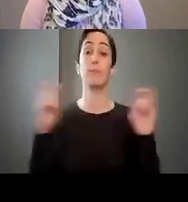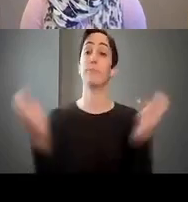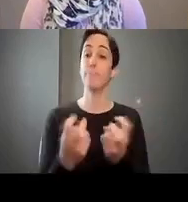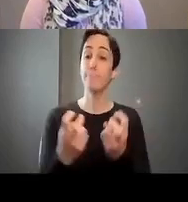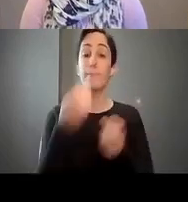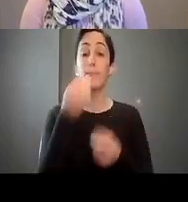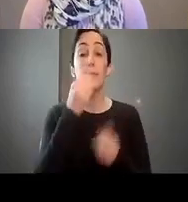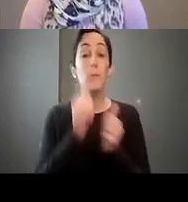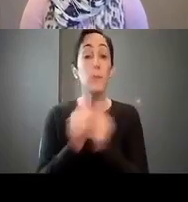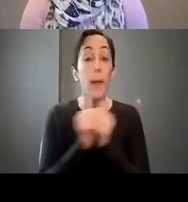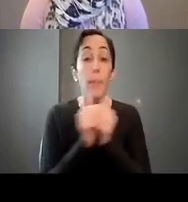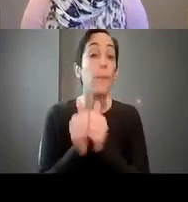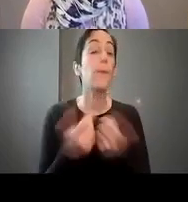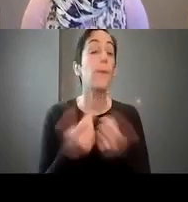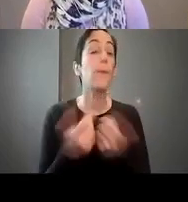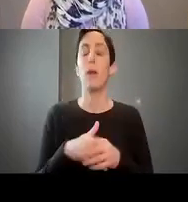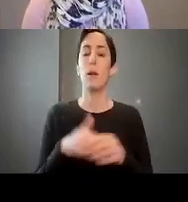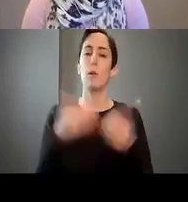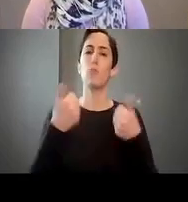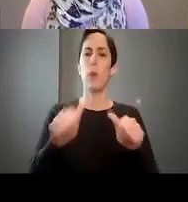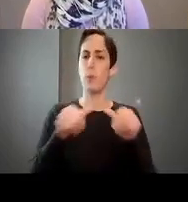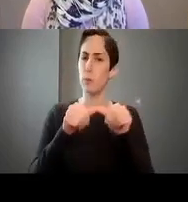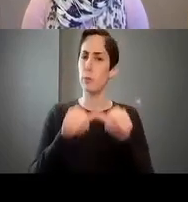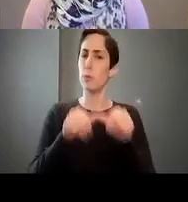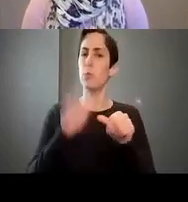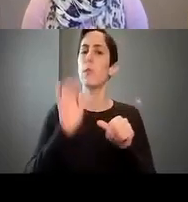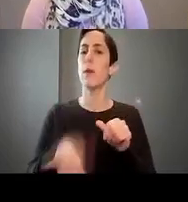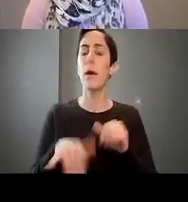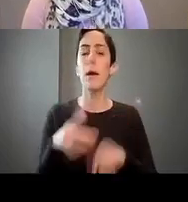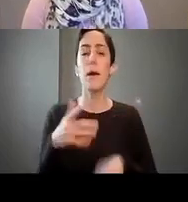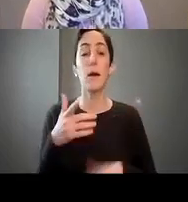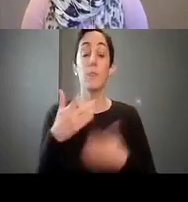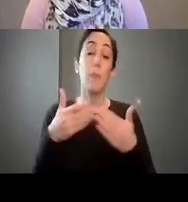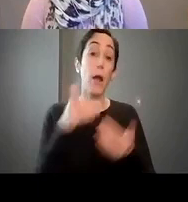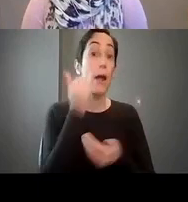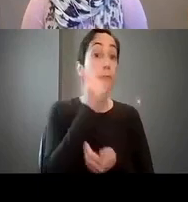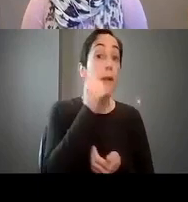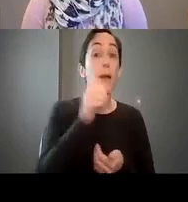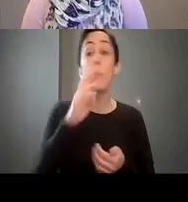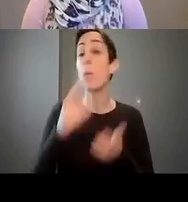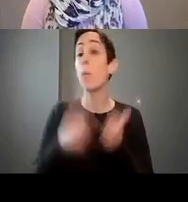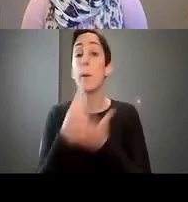consider how to maintain those even sort of a special once a week routine. though life outside of the walls of your consider how to maintain those even home or when you go back into the though life outside of the walls of your